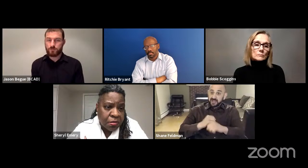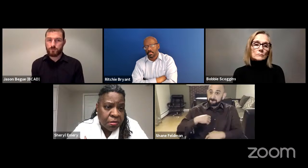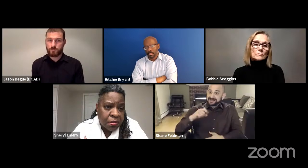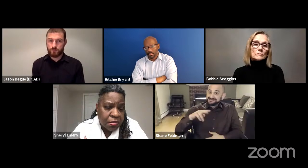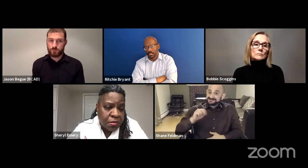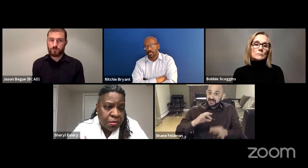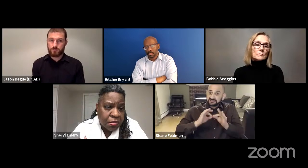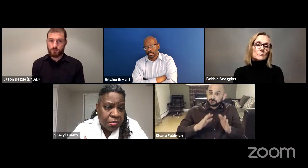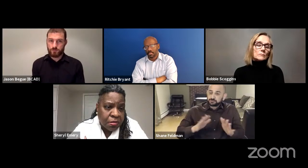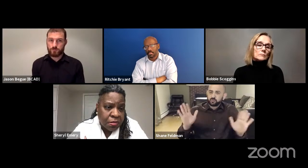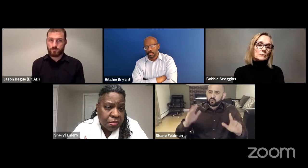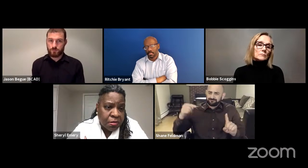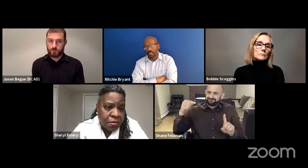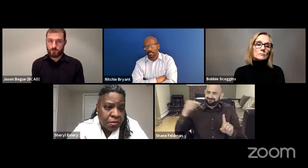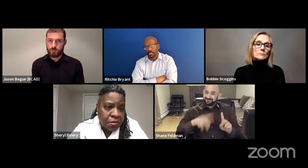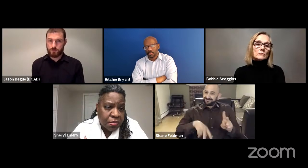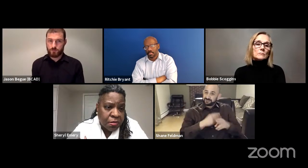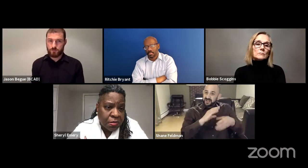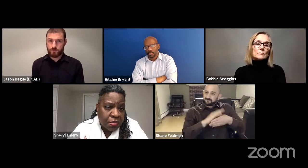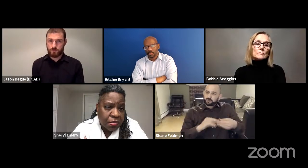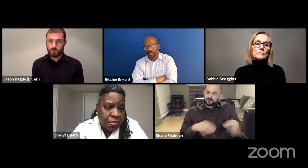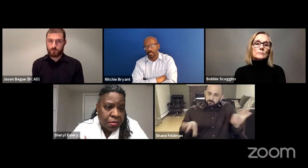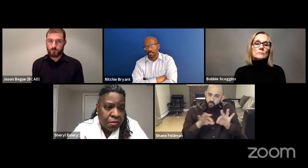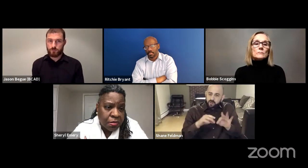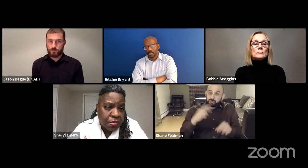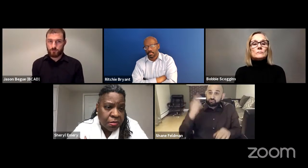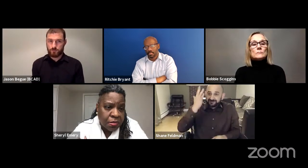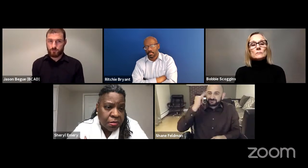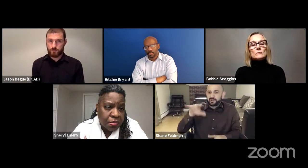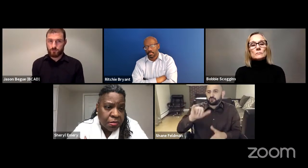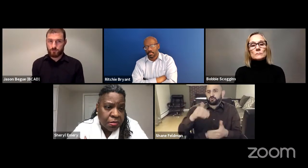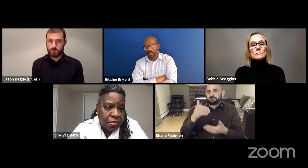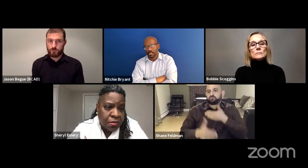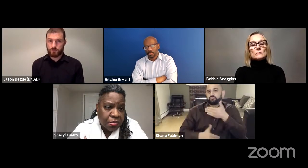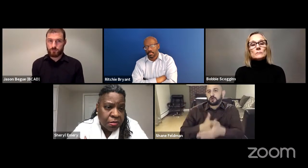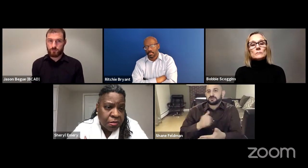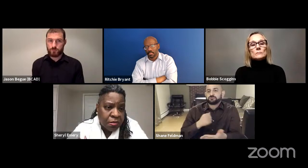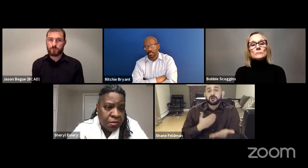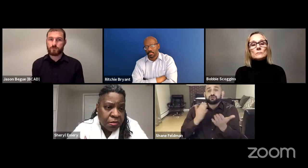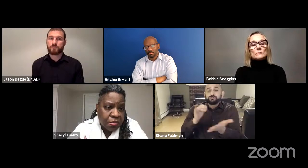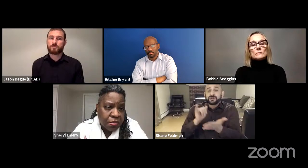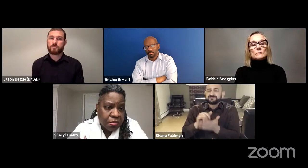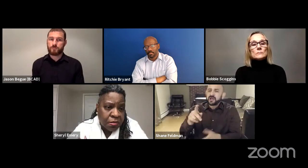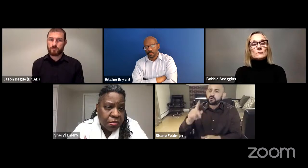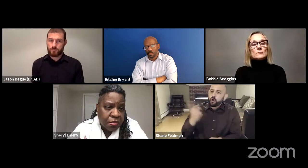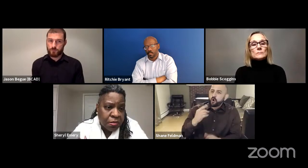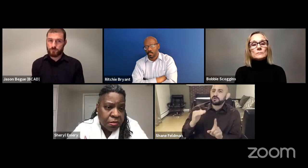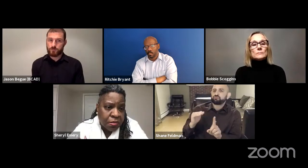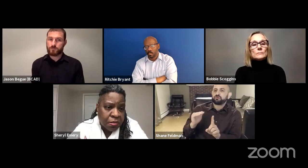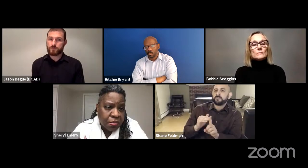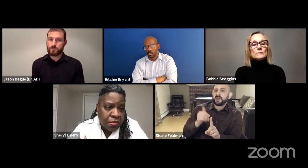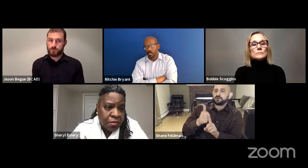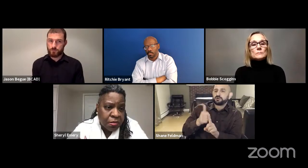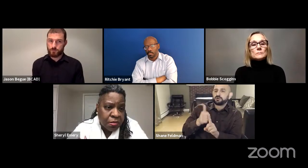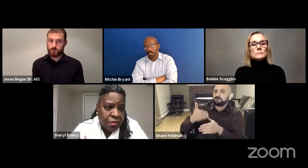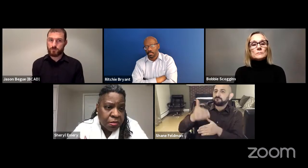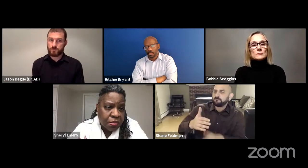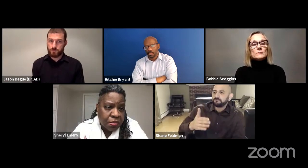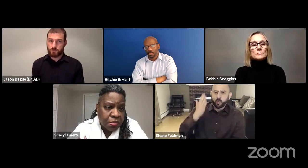introspective. Interpreters, are you worried about your certification? Are you worried about yourself? No, we need to worry about protecting our consumers and the experiences